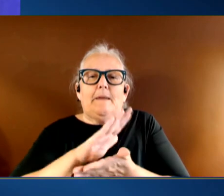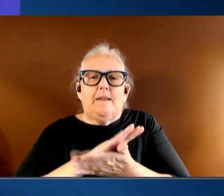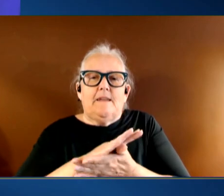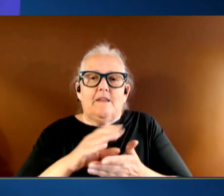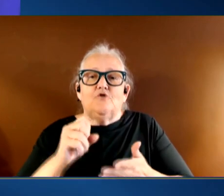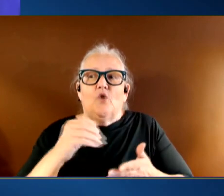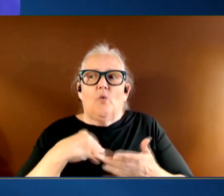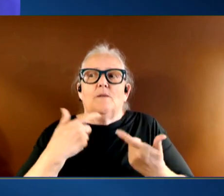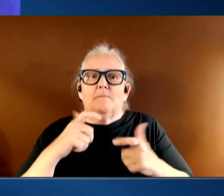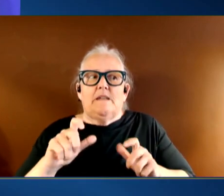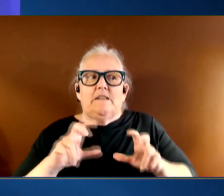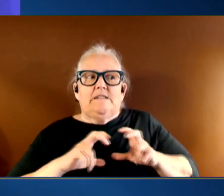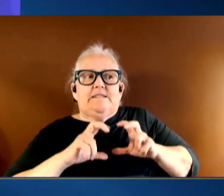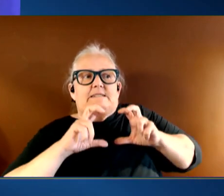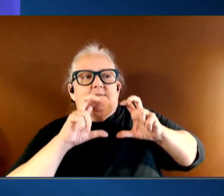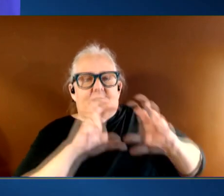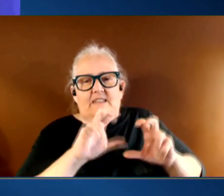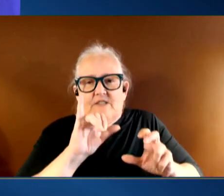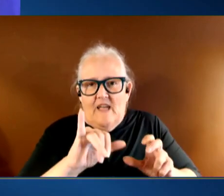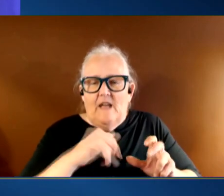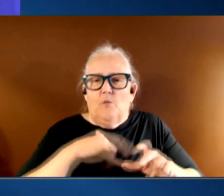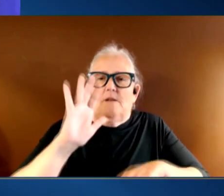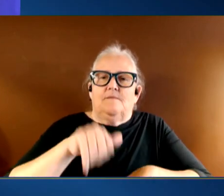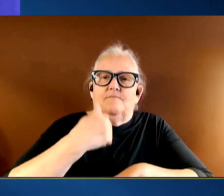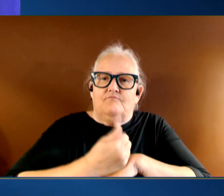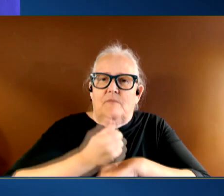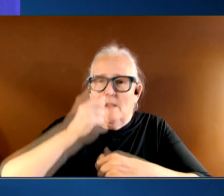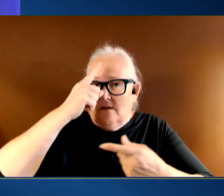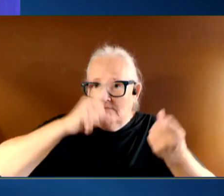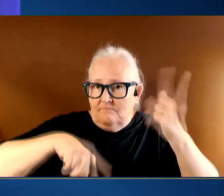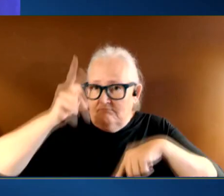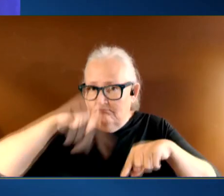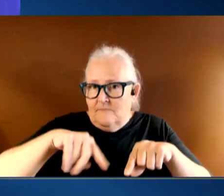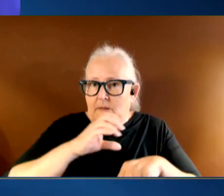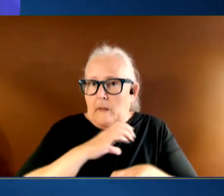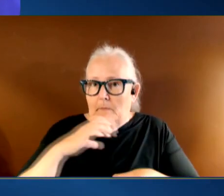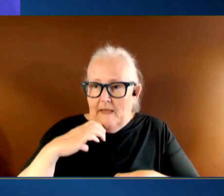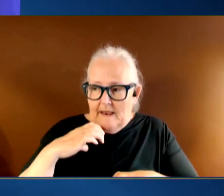And we have started a consensus committee, which will include top experts throughout